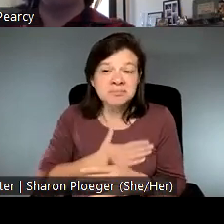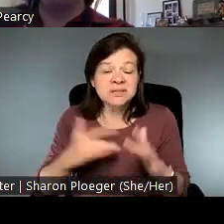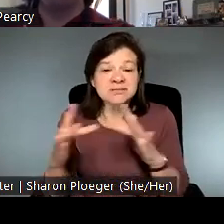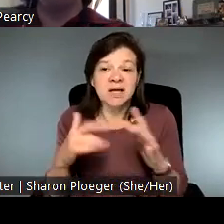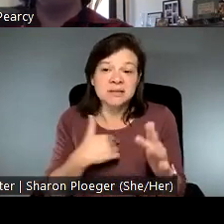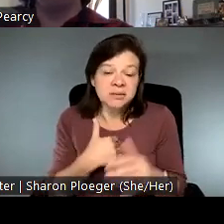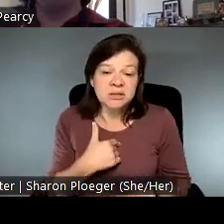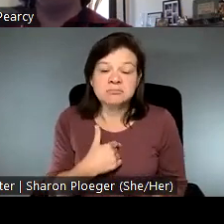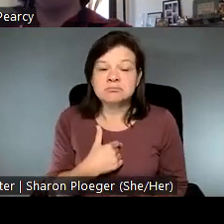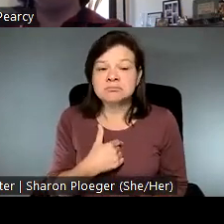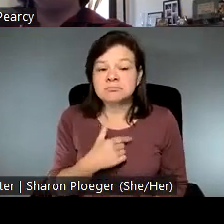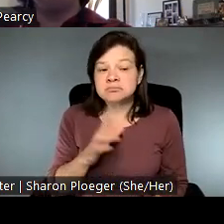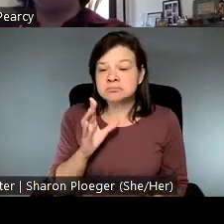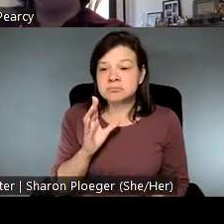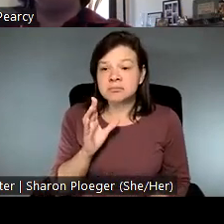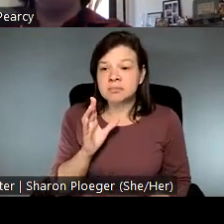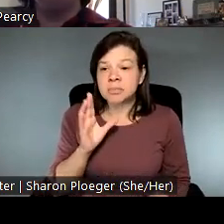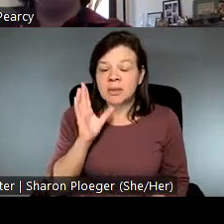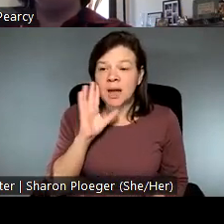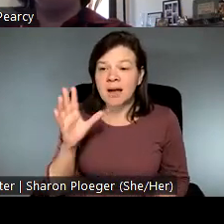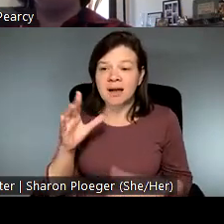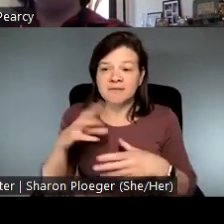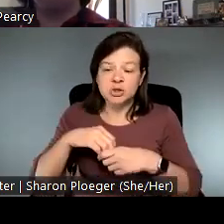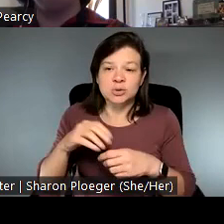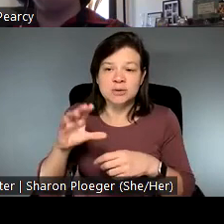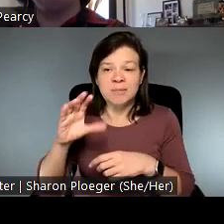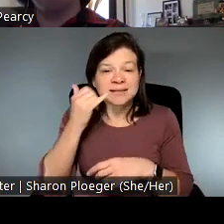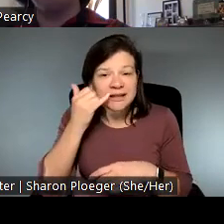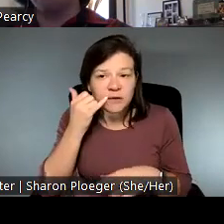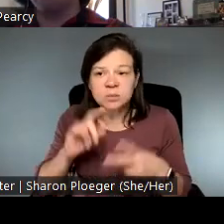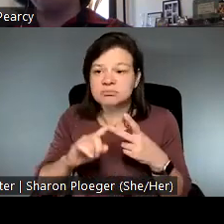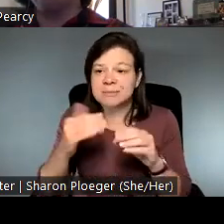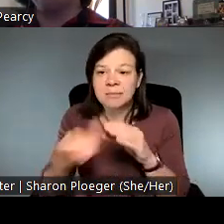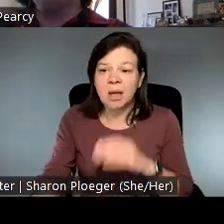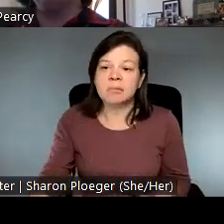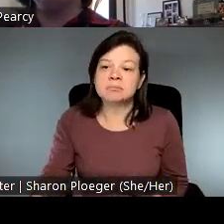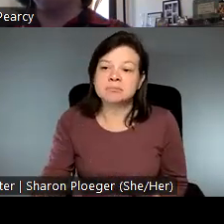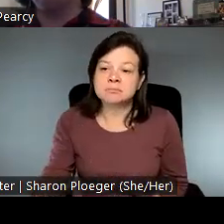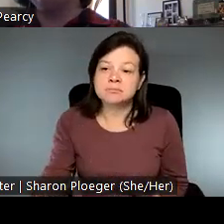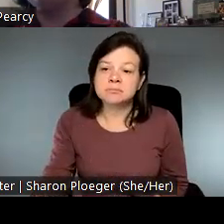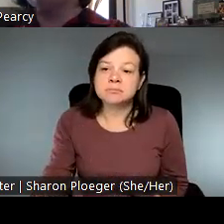I've included my cell phone and my email, and I welcome any additional questions